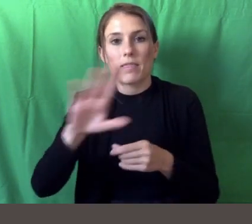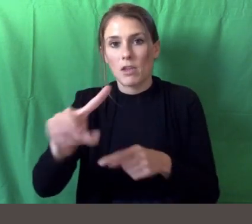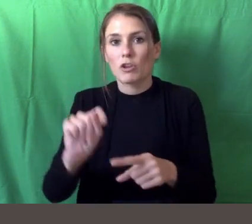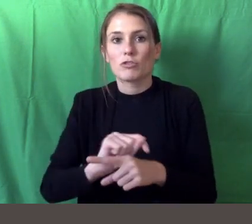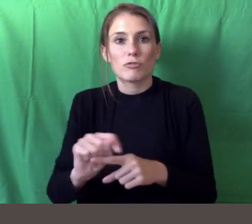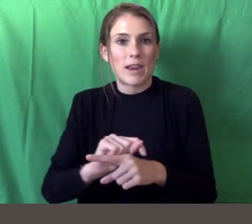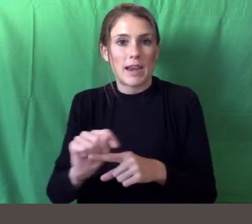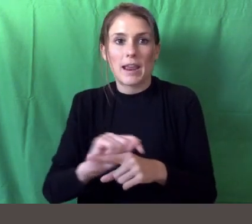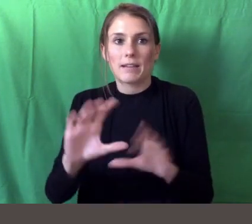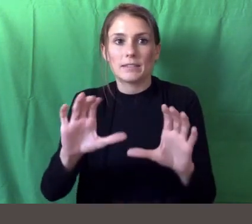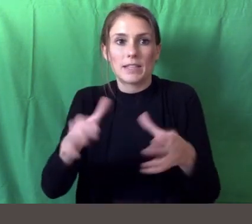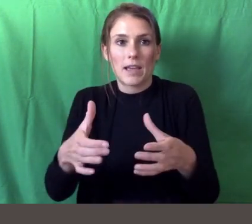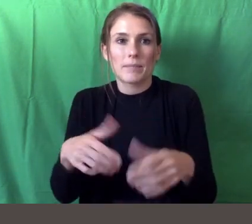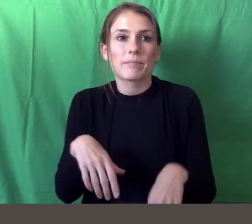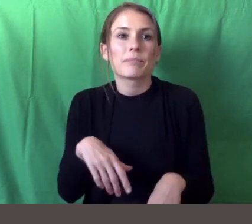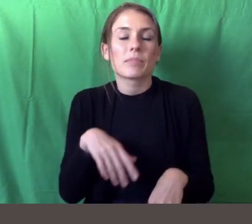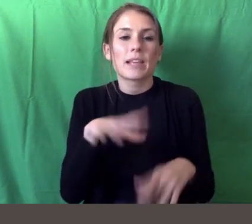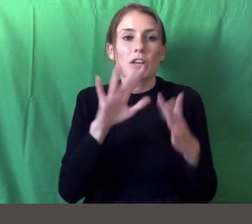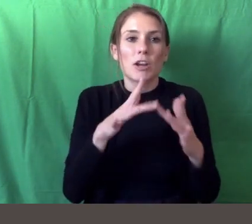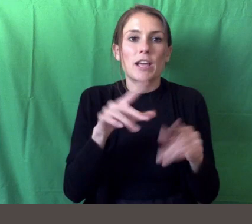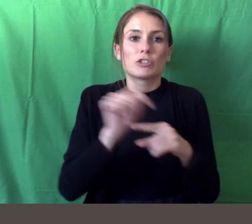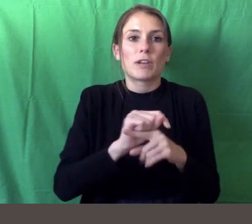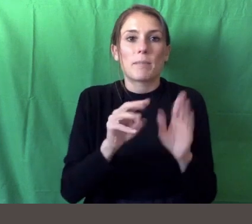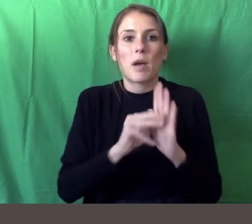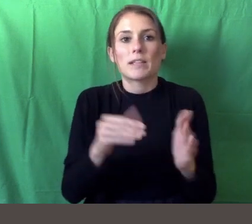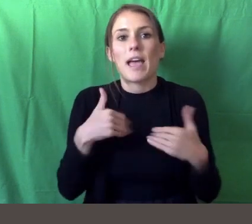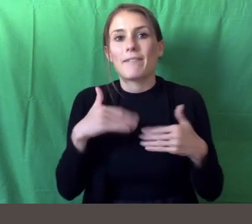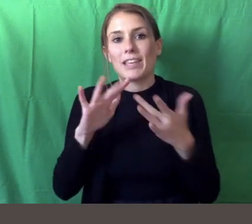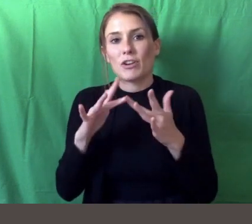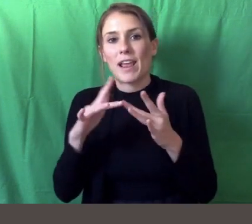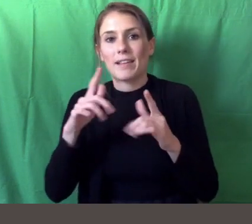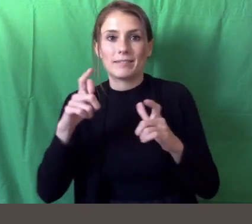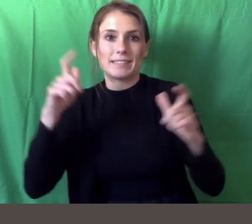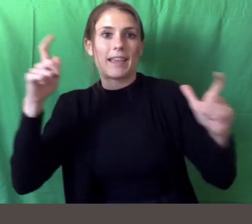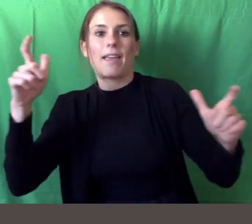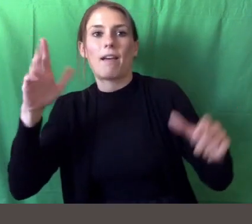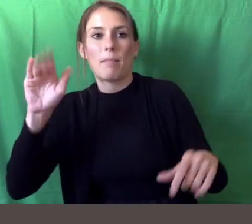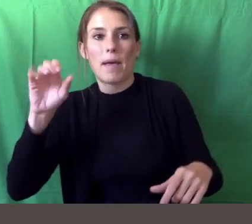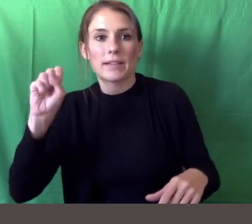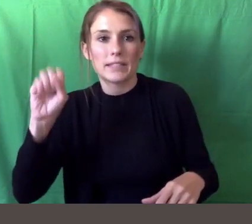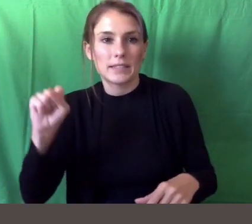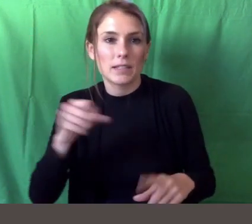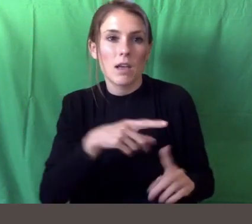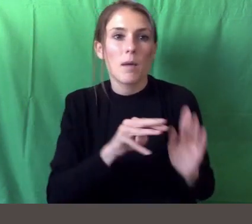As I said, internet-trained models have internet-scale biases, and models tend to reflect stereotypes